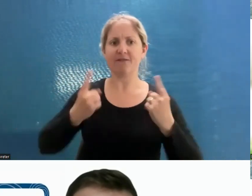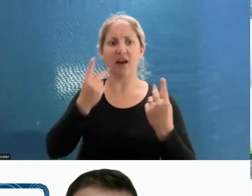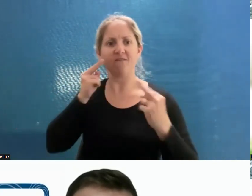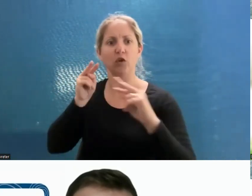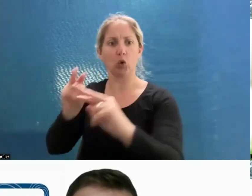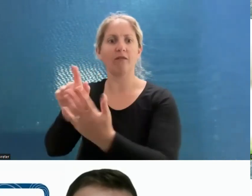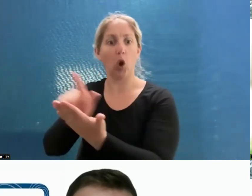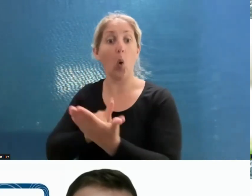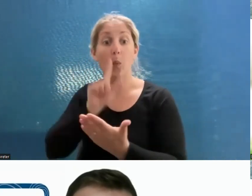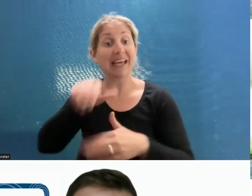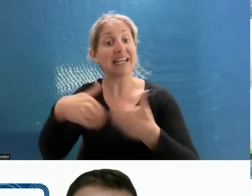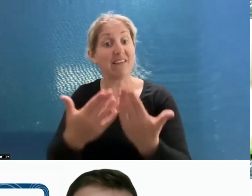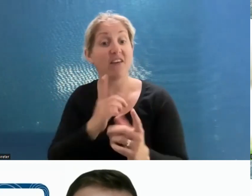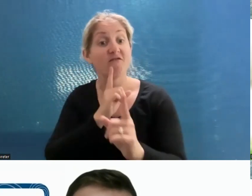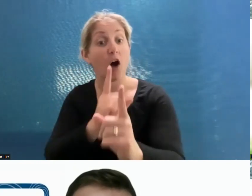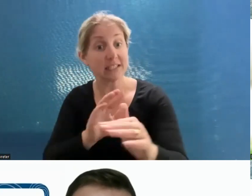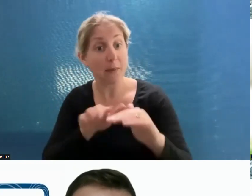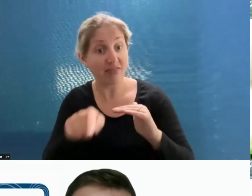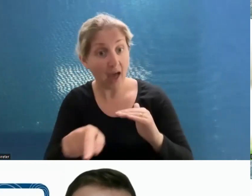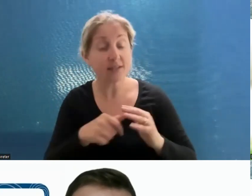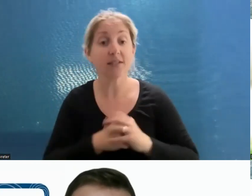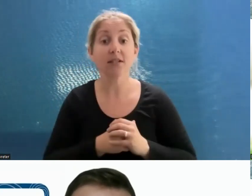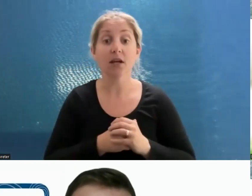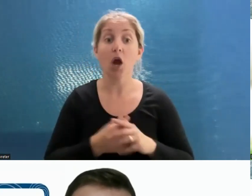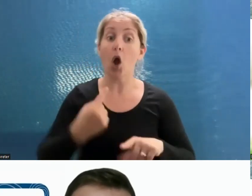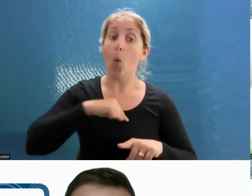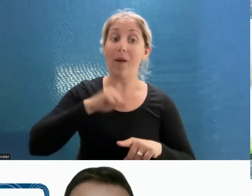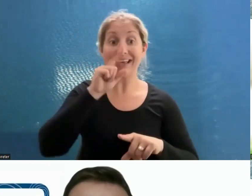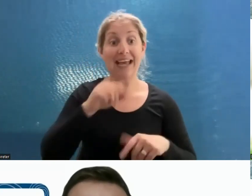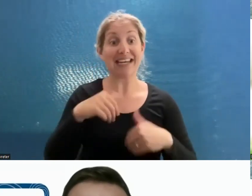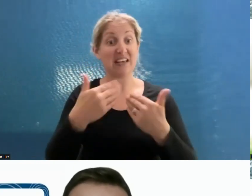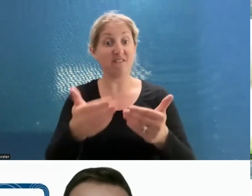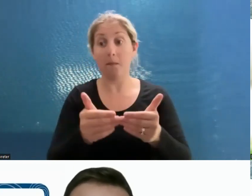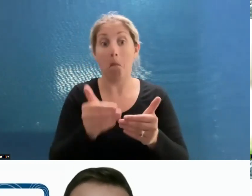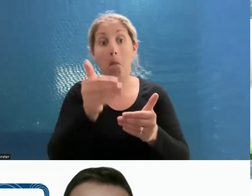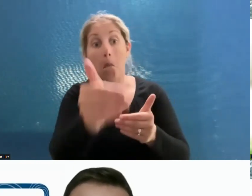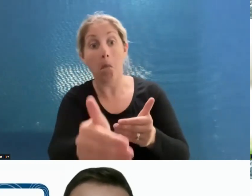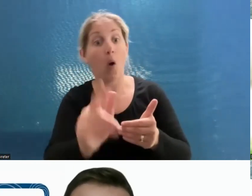We could give them an understanding of what the prospects were of the tribunal agreeing